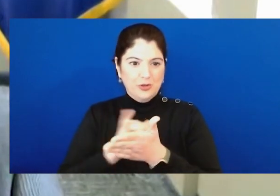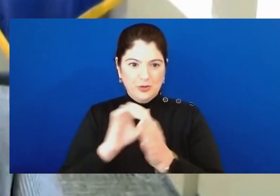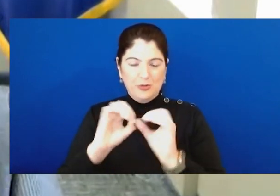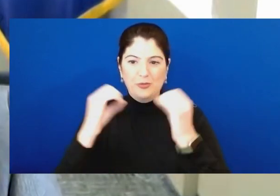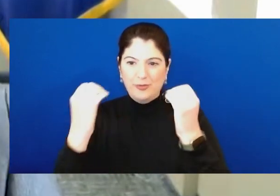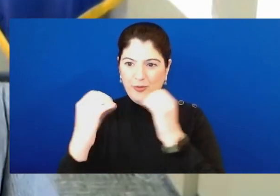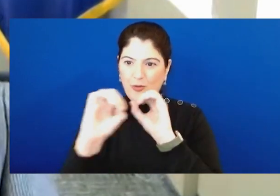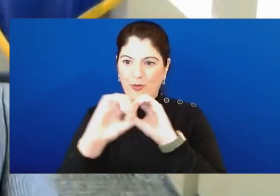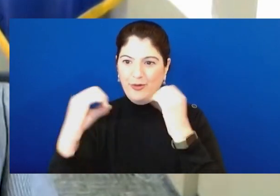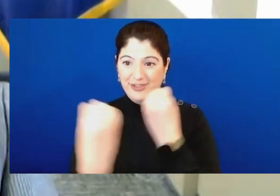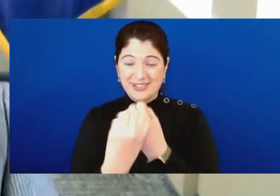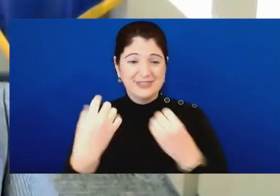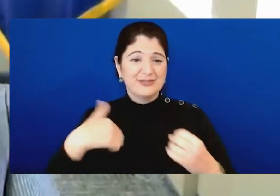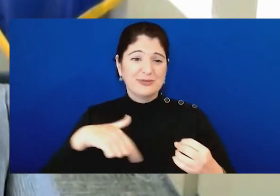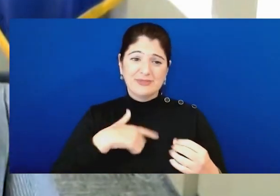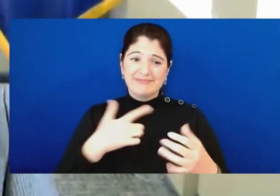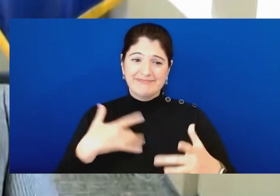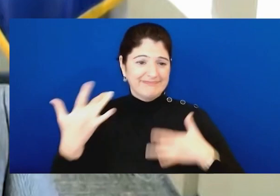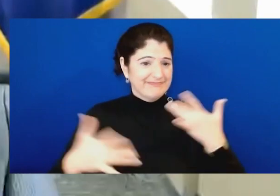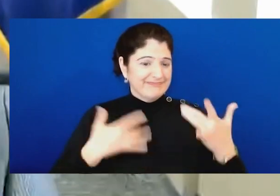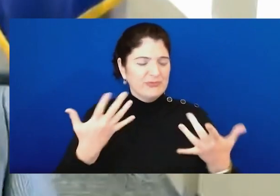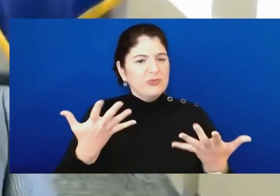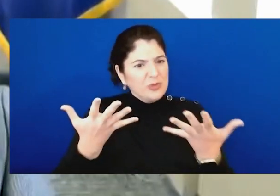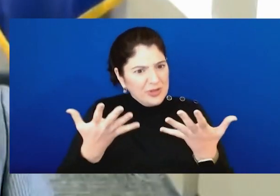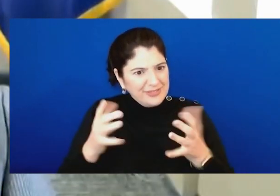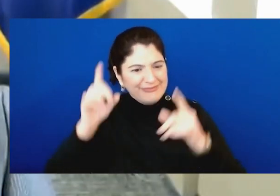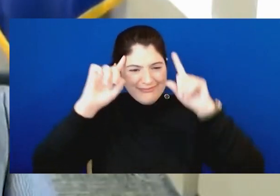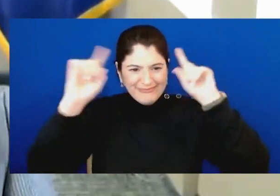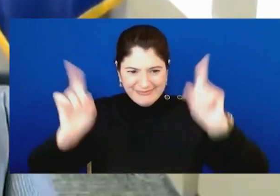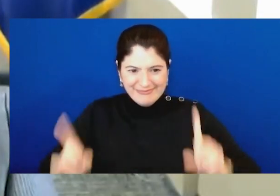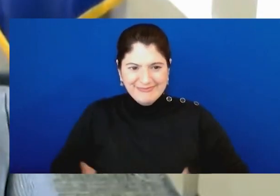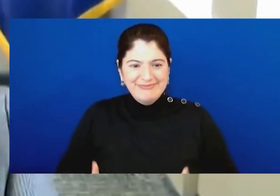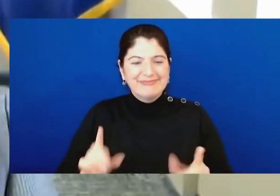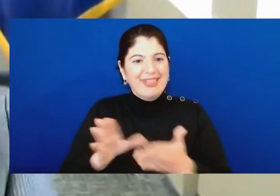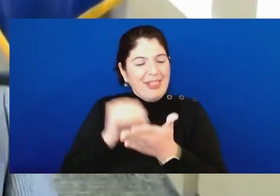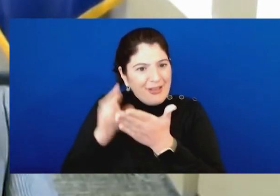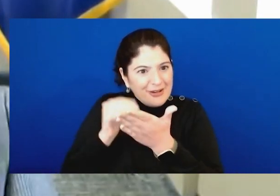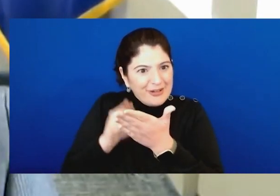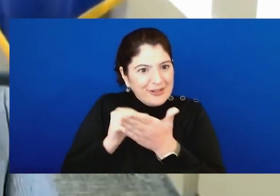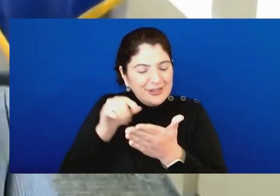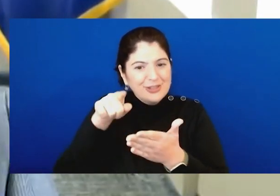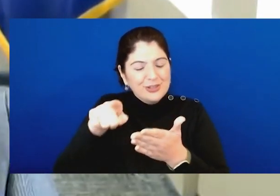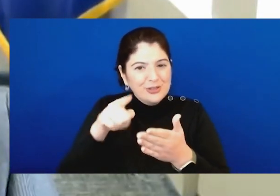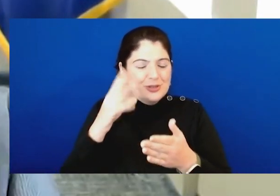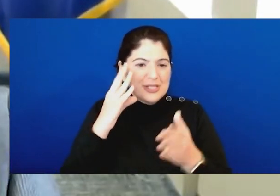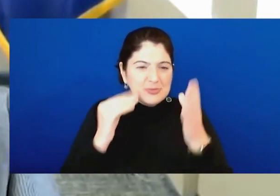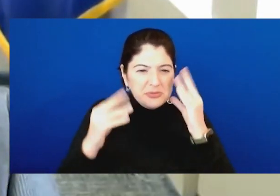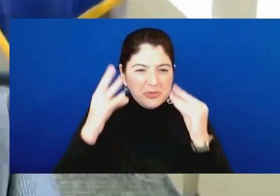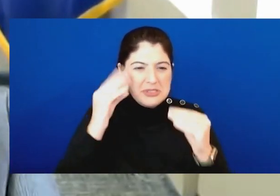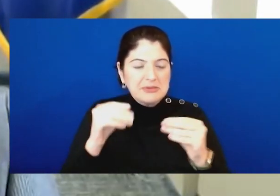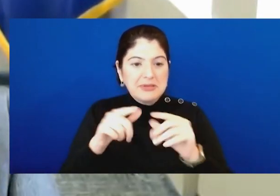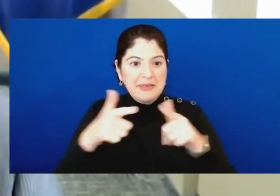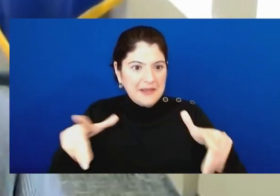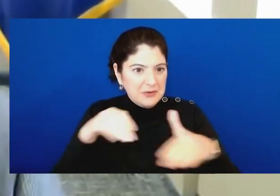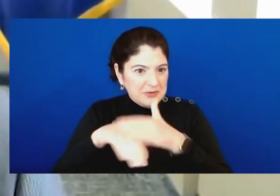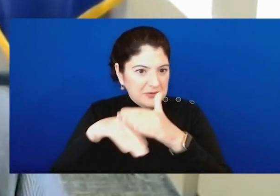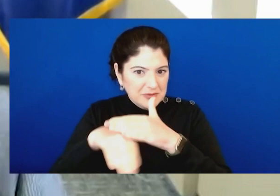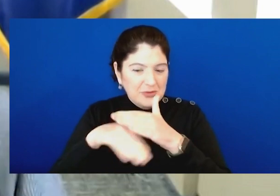We are eager to learn more about your experience using language services when requesting government benefits and services in New York State.